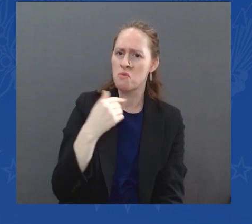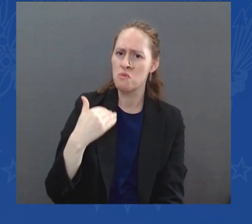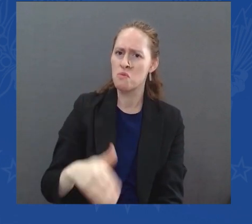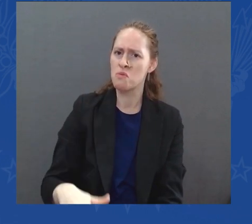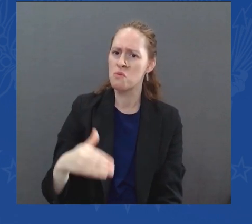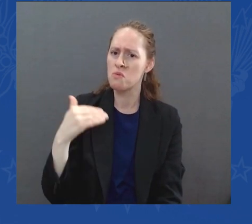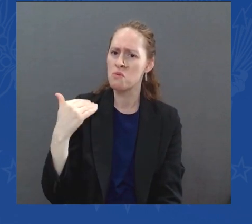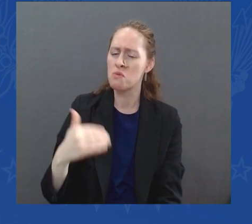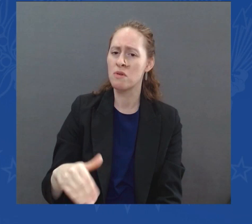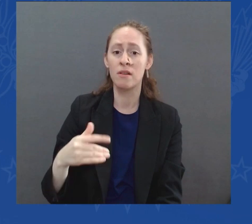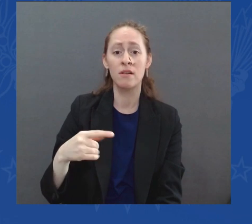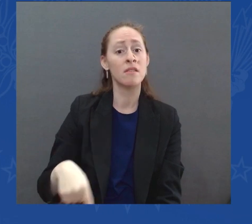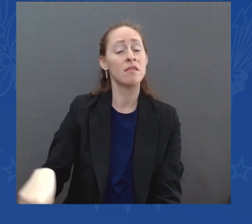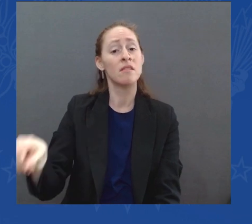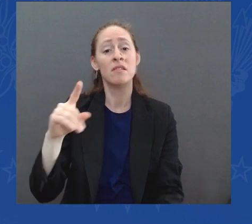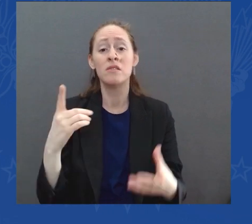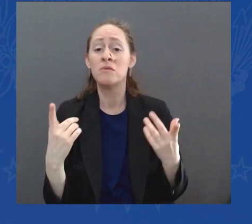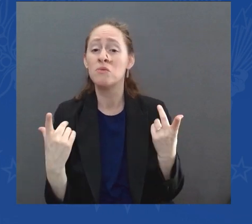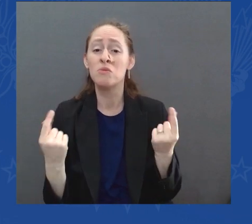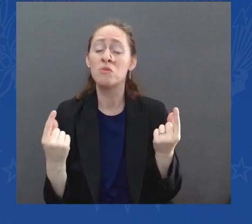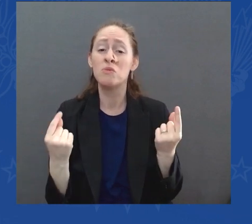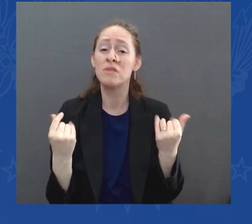It was in everybody's best interest what they were doing.